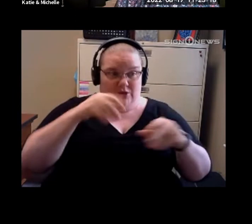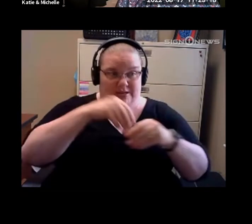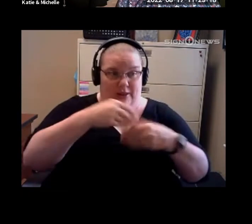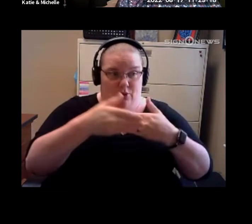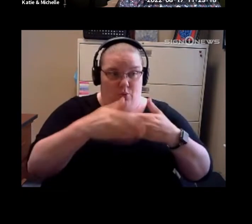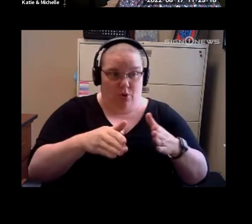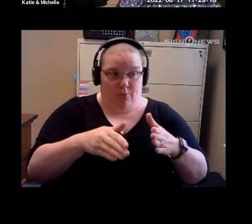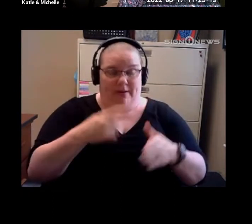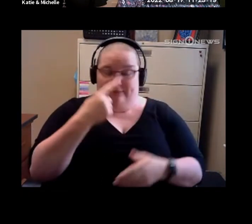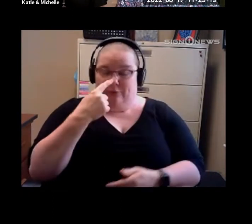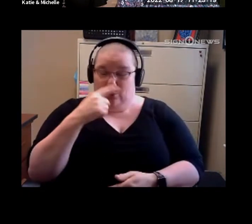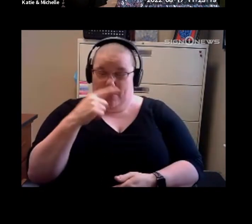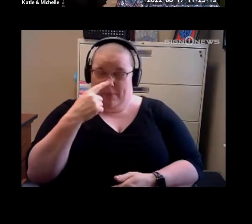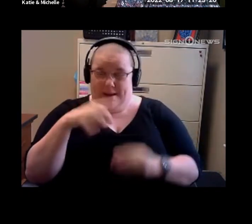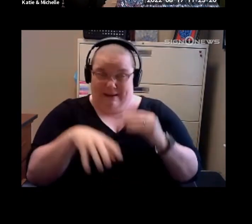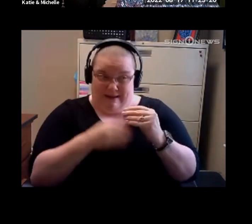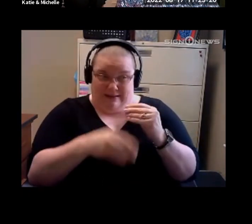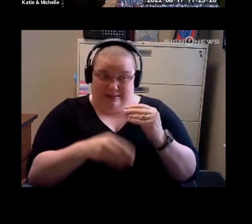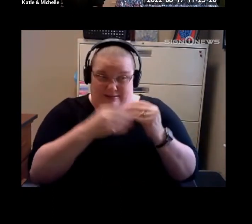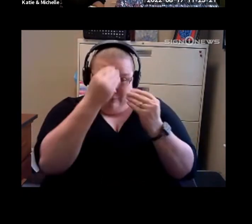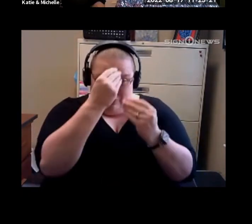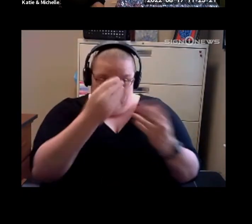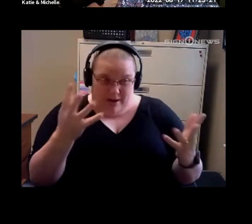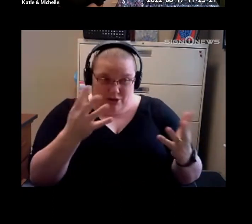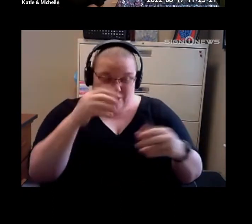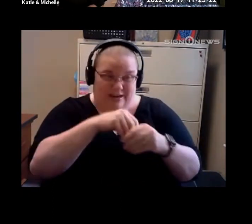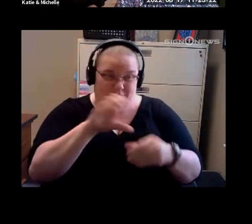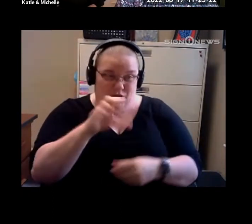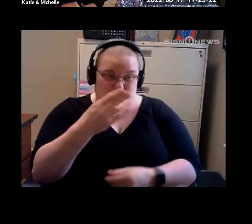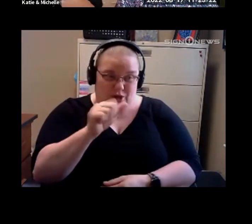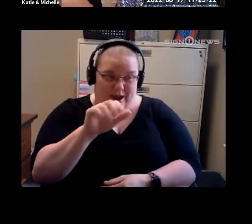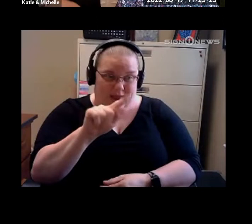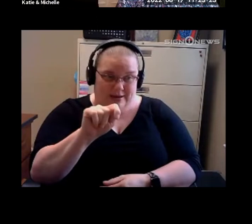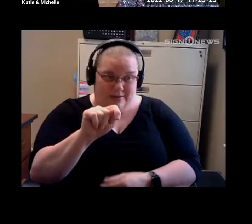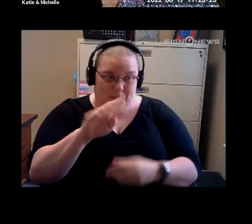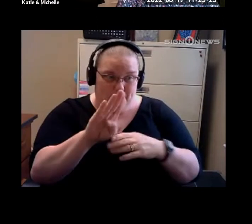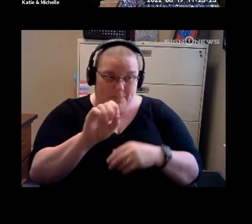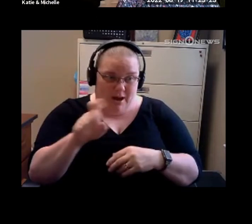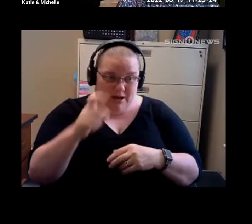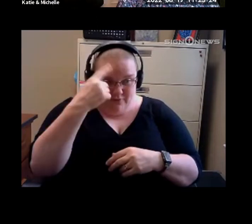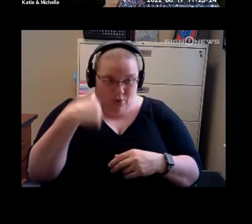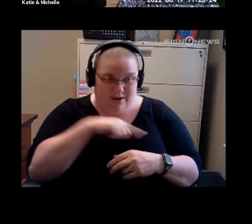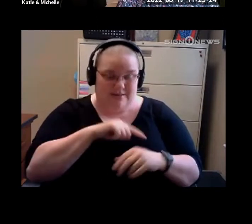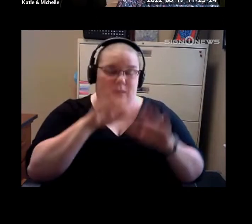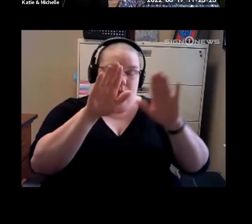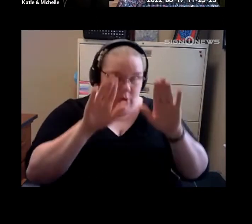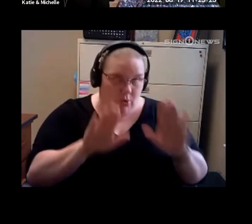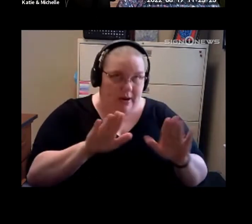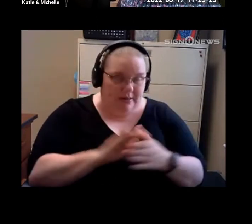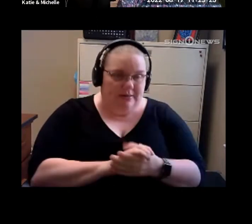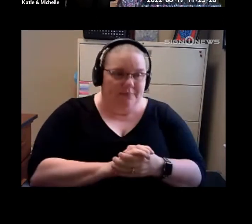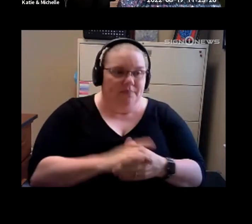certainly add information into the chat box for us that would be great and we have a Google form